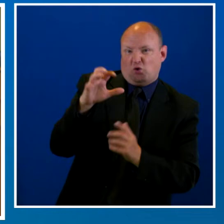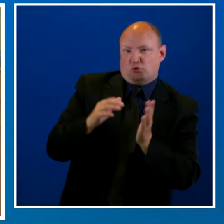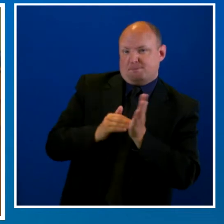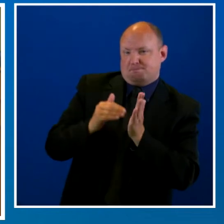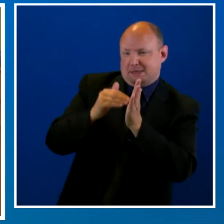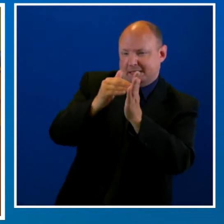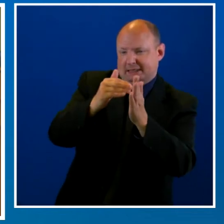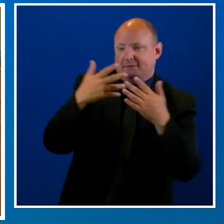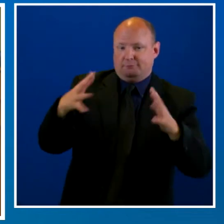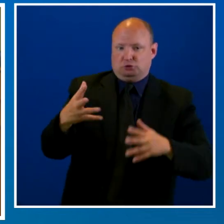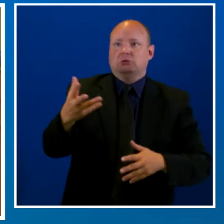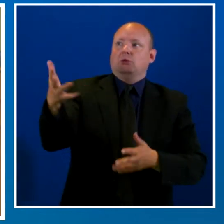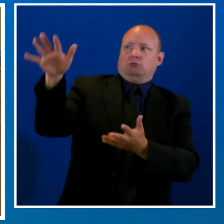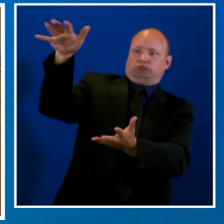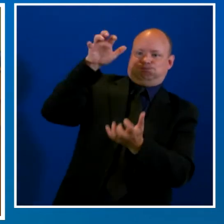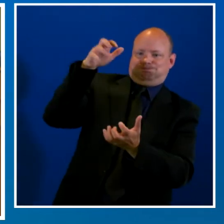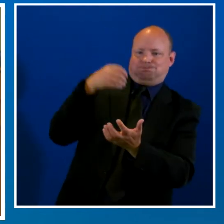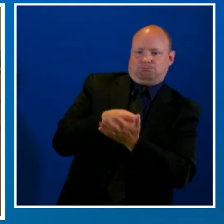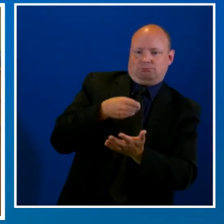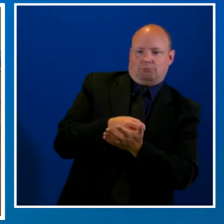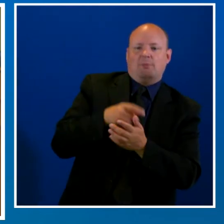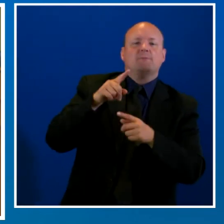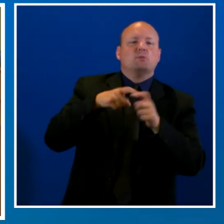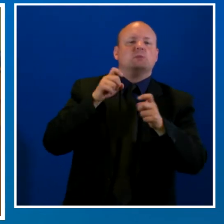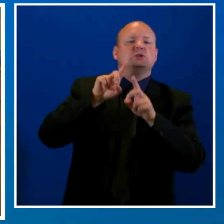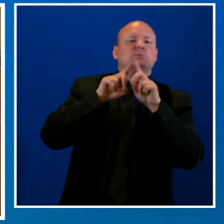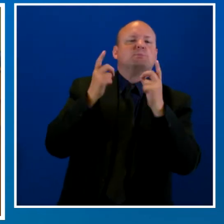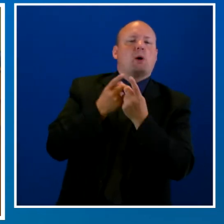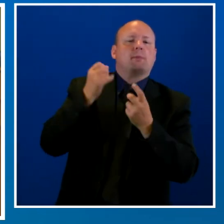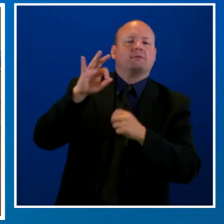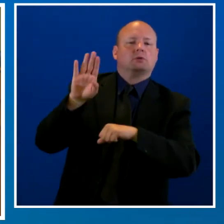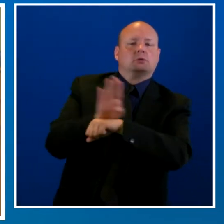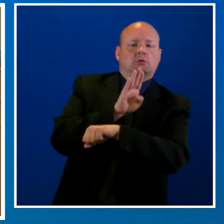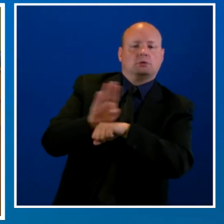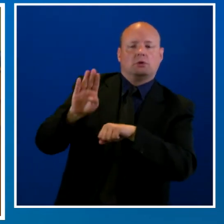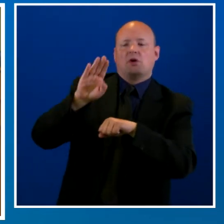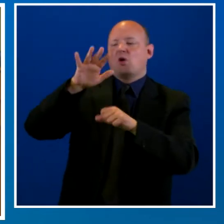the Department of Commerce to local governments for rental assistance.